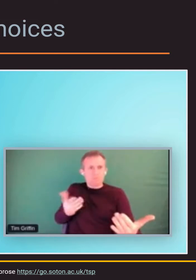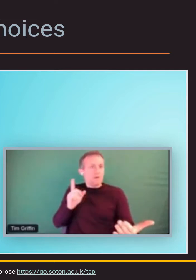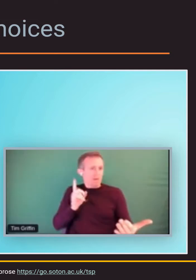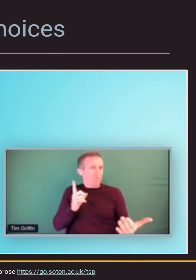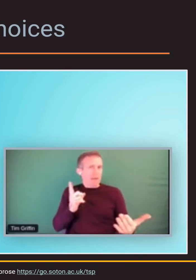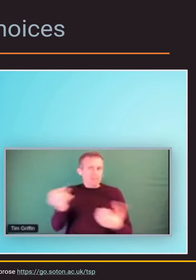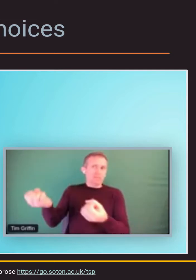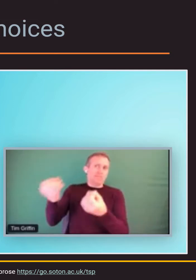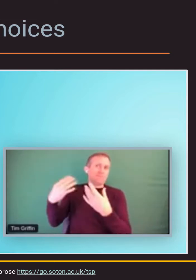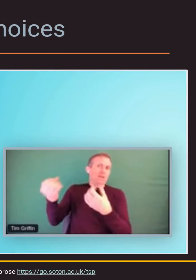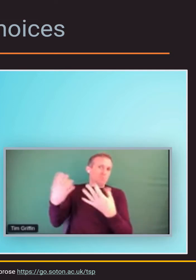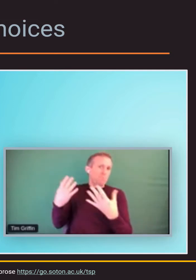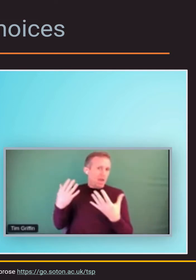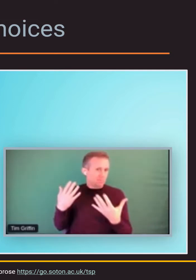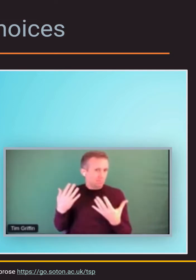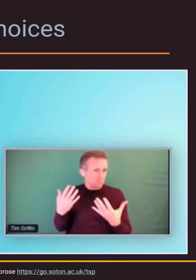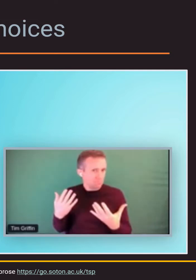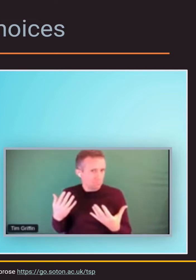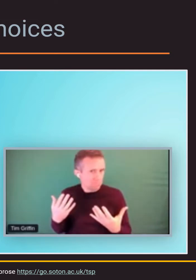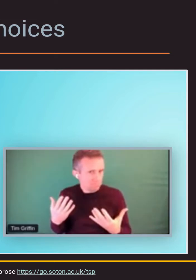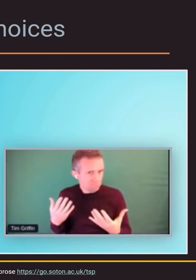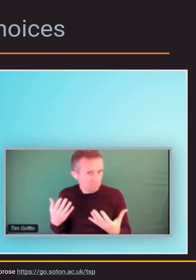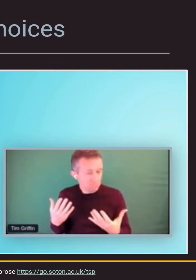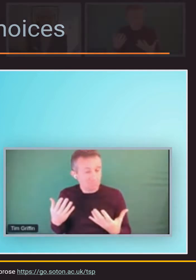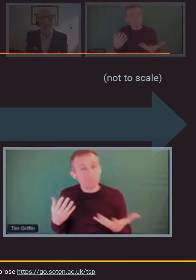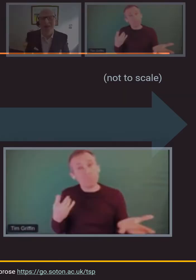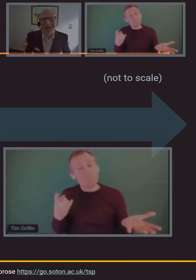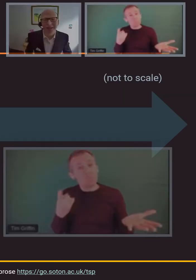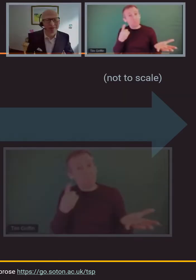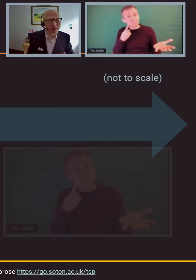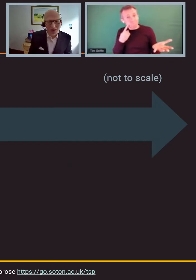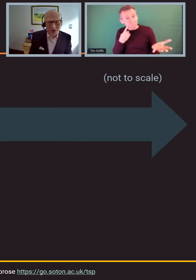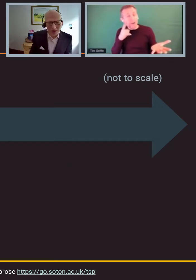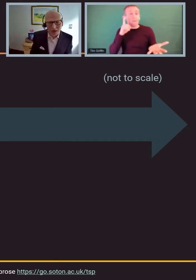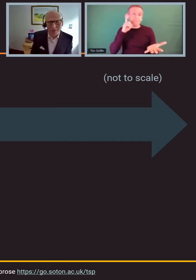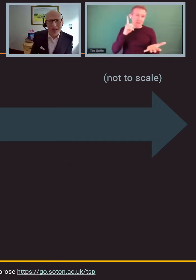It’s something that’s so easy to get right, but you have to know about it.